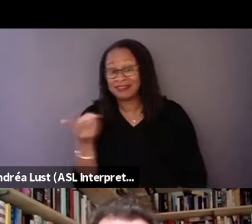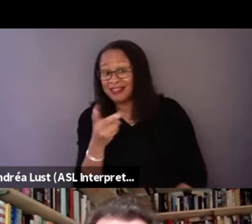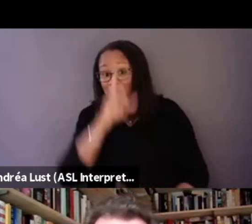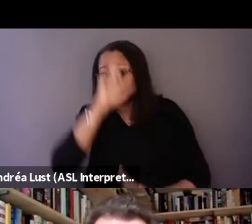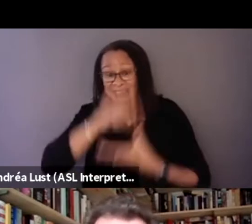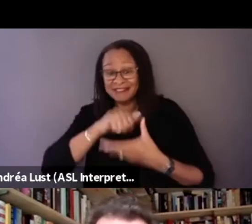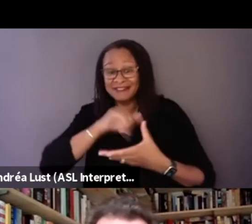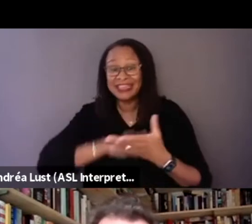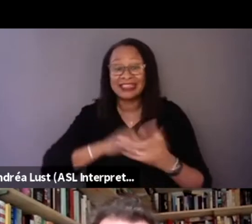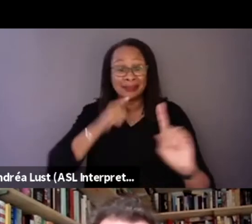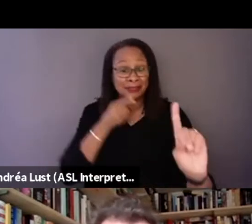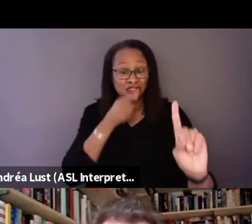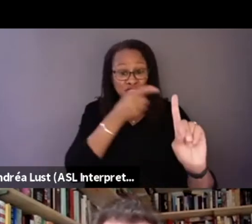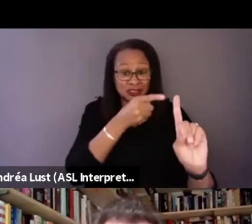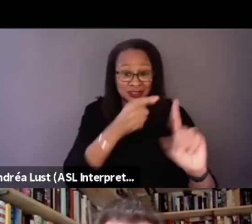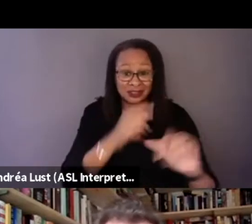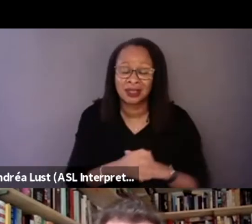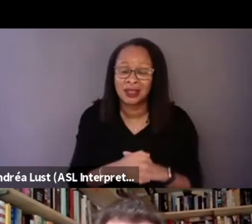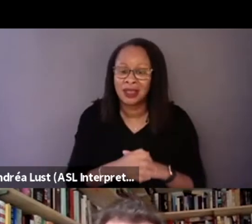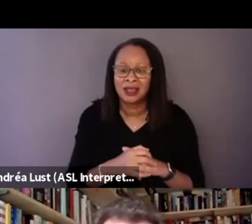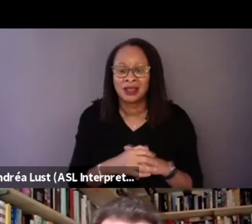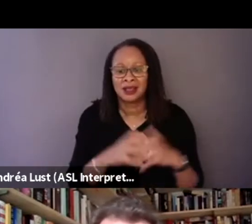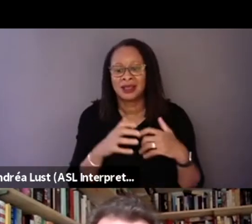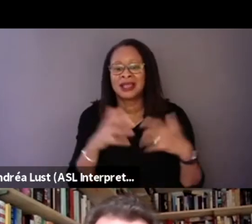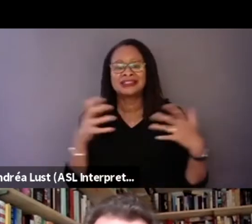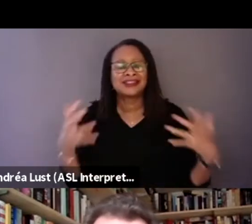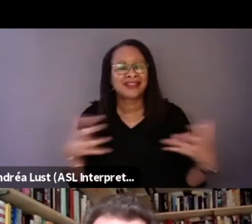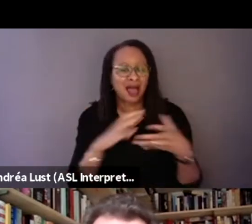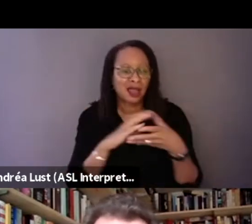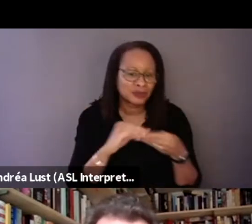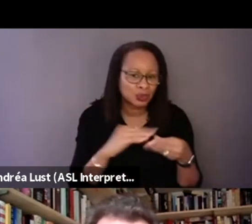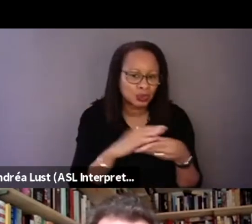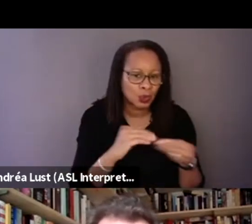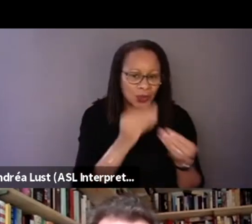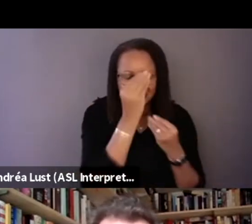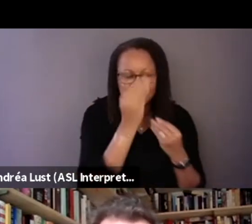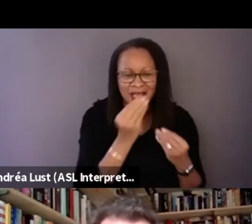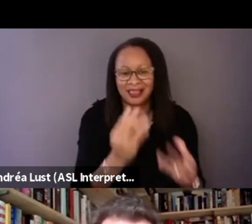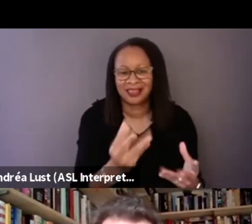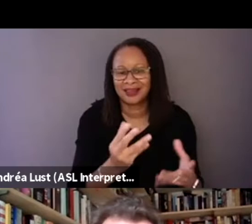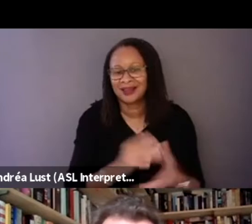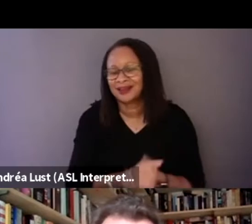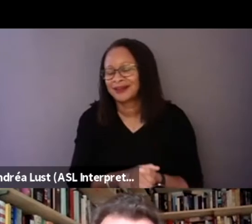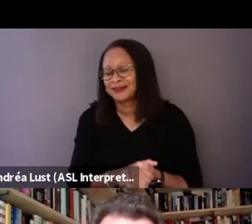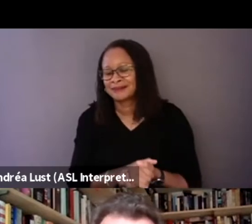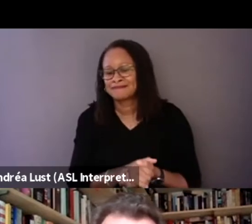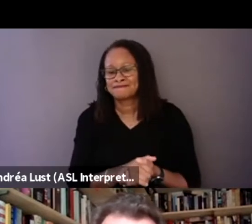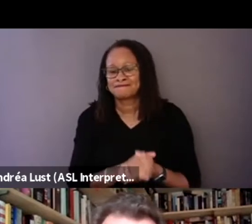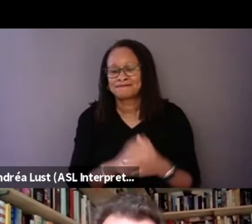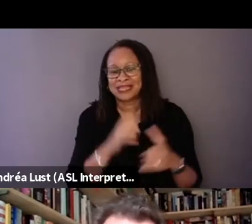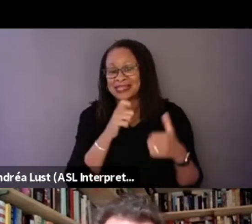There's a lot of storytelling, not as much in the documentary world,